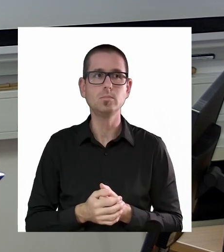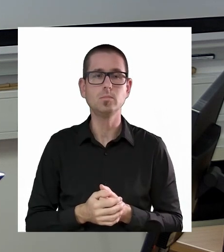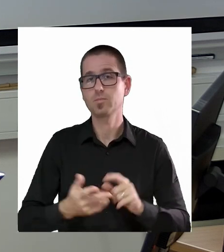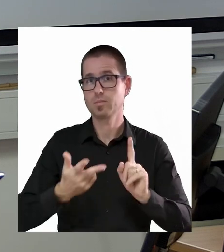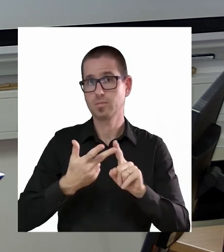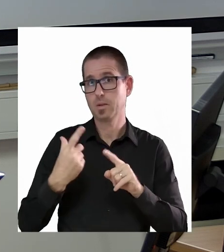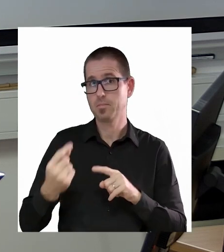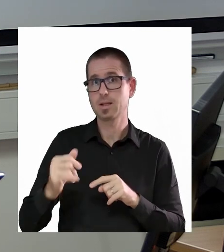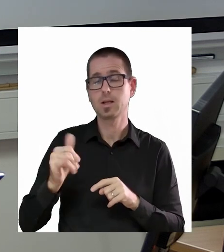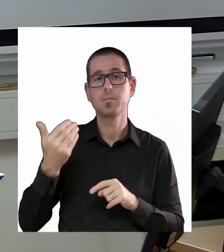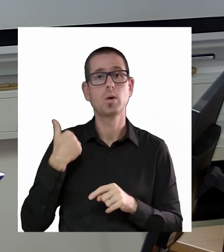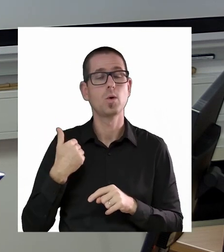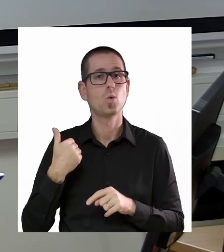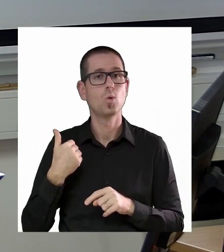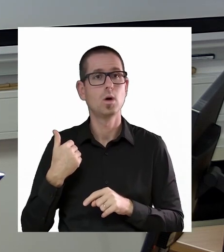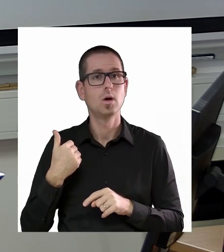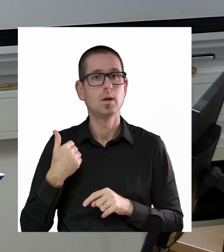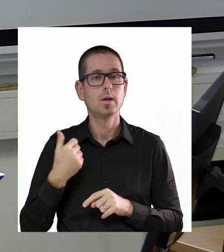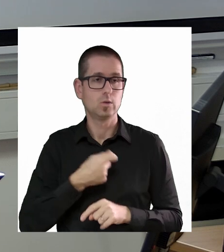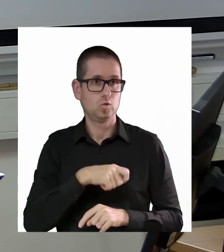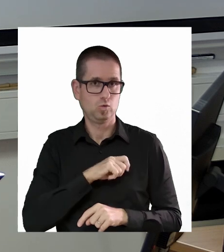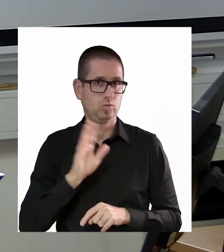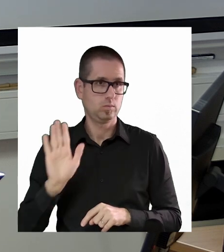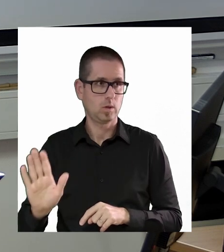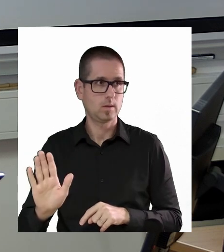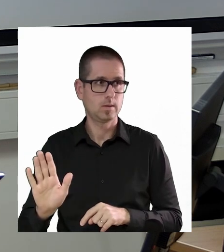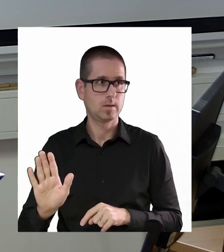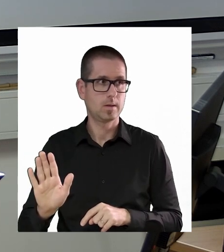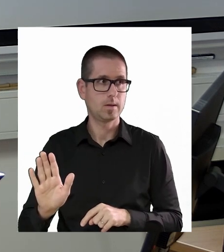partner was Spain Madrid